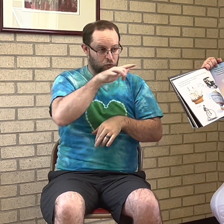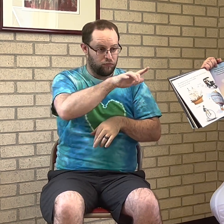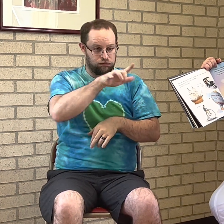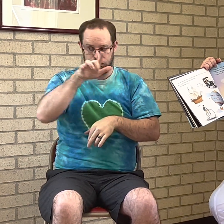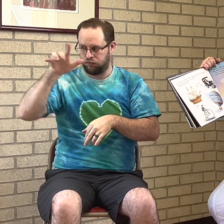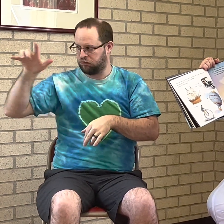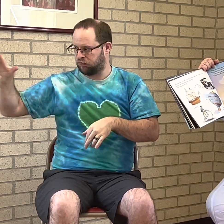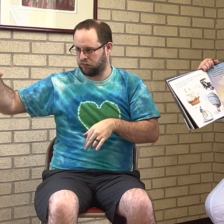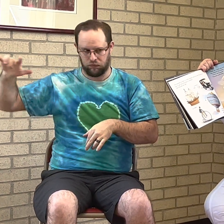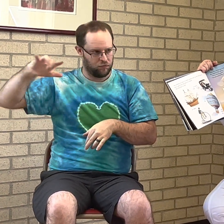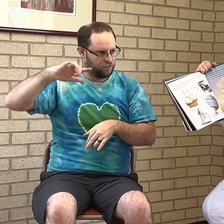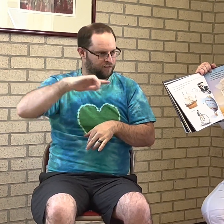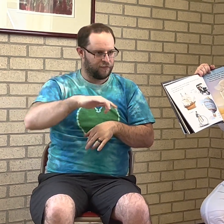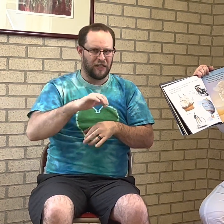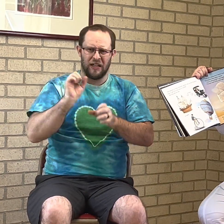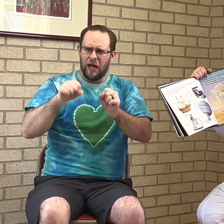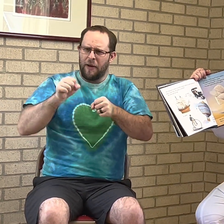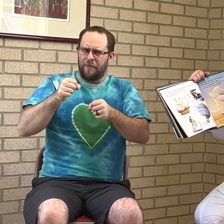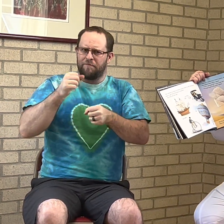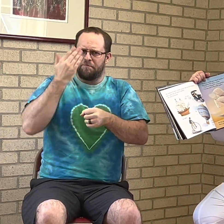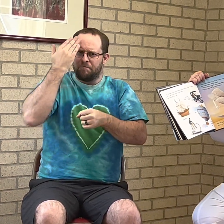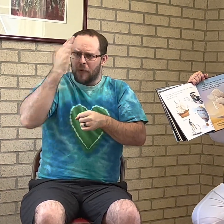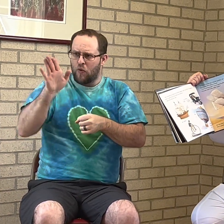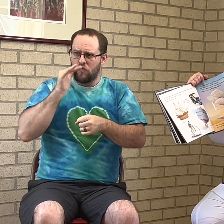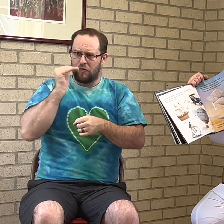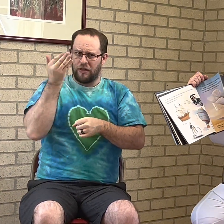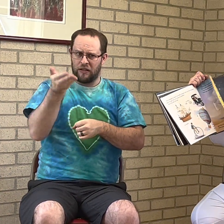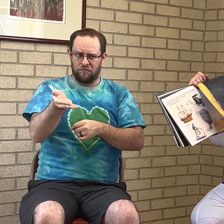was it possible that they didn't know she was there?